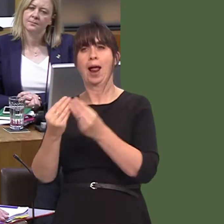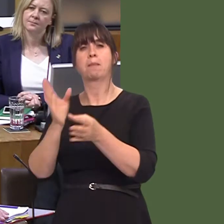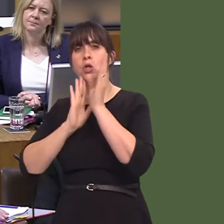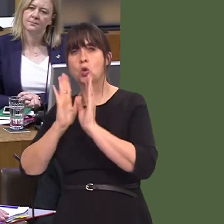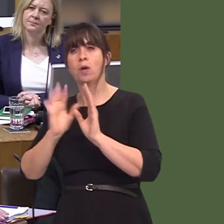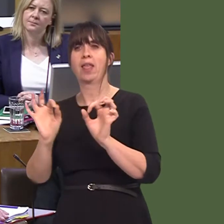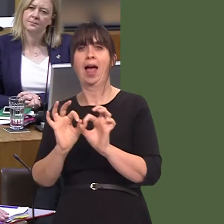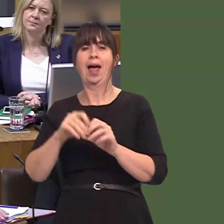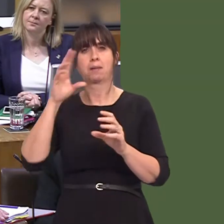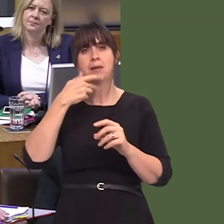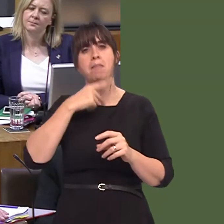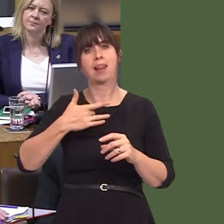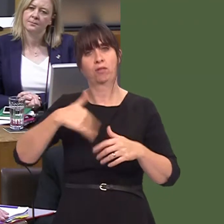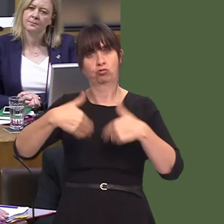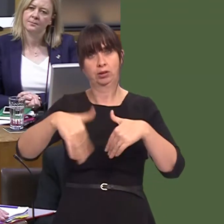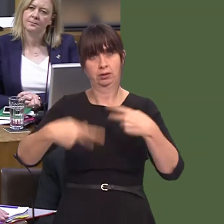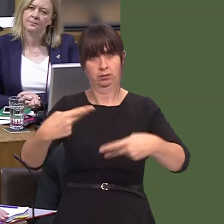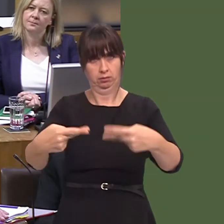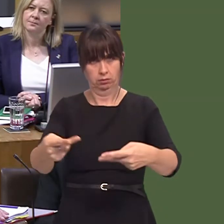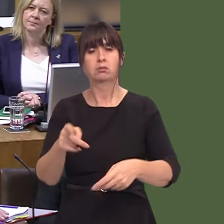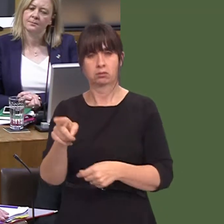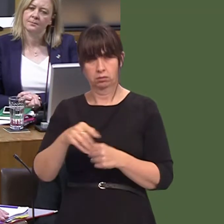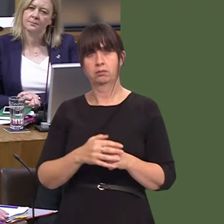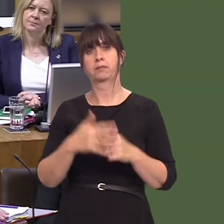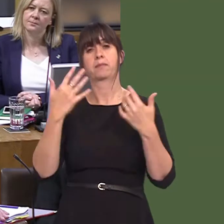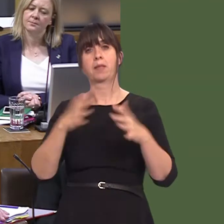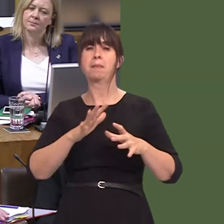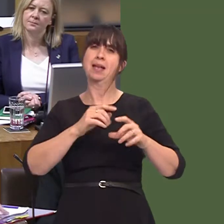we are committed to supporting the End Youth Homelessness campaign and weíre working with